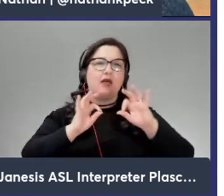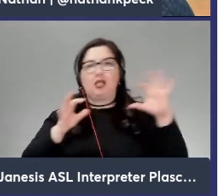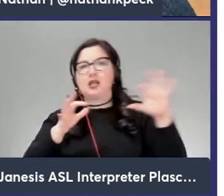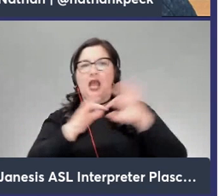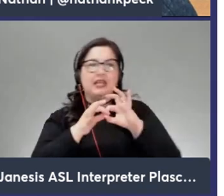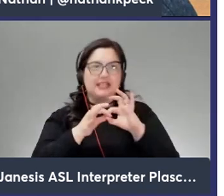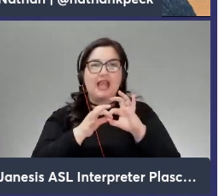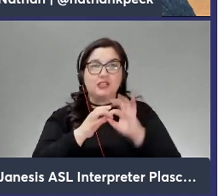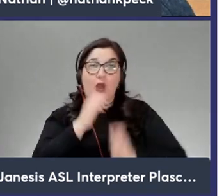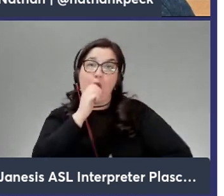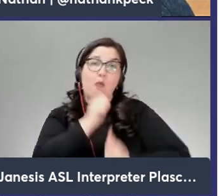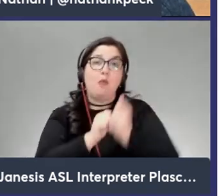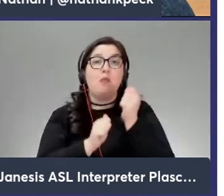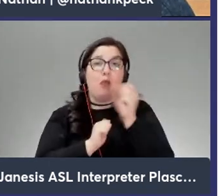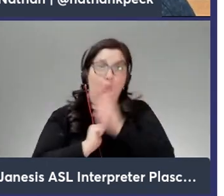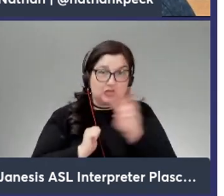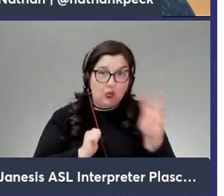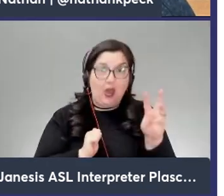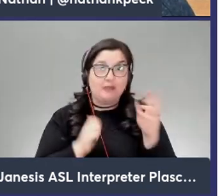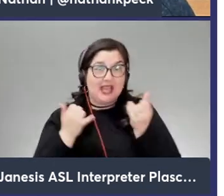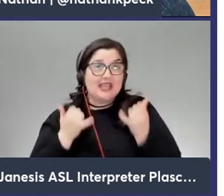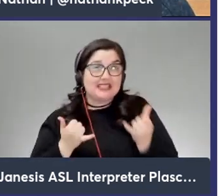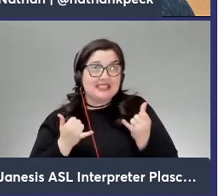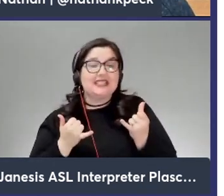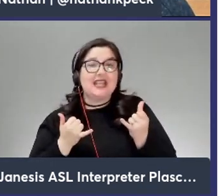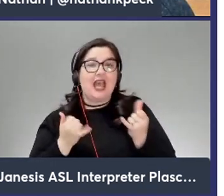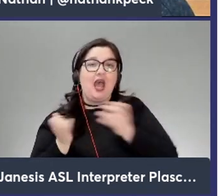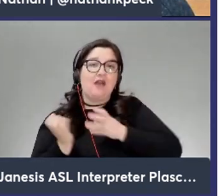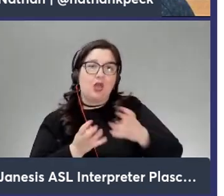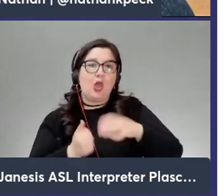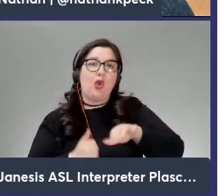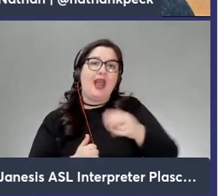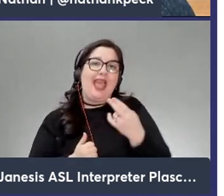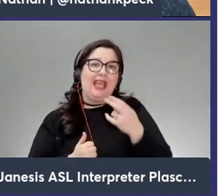Most websites now are also loading via HTTPS, which is TLS.